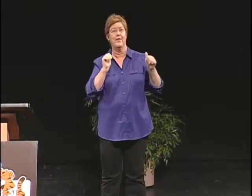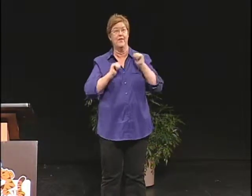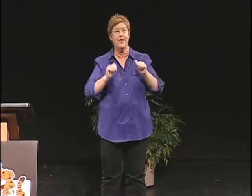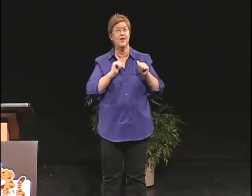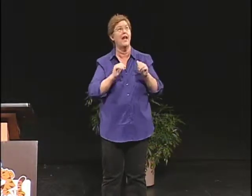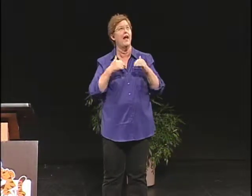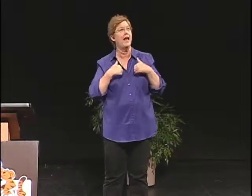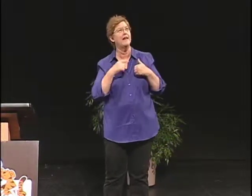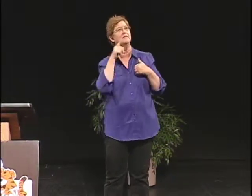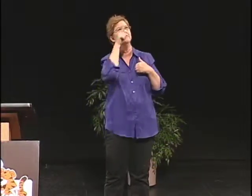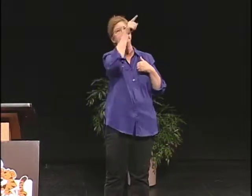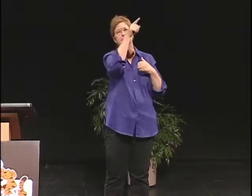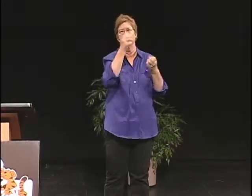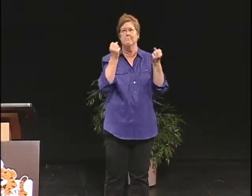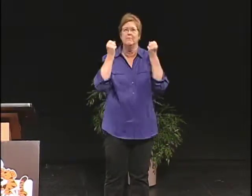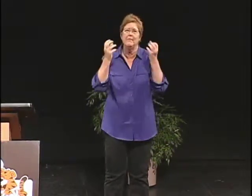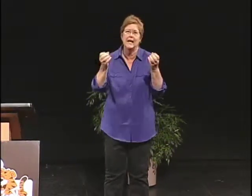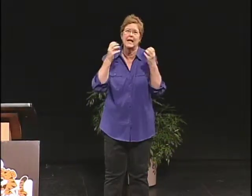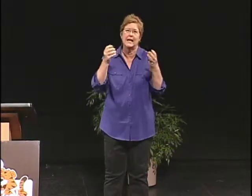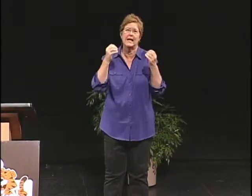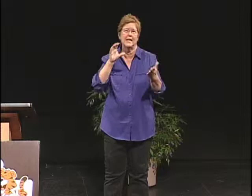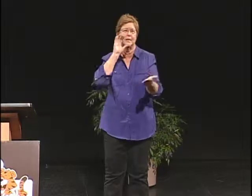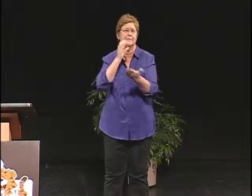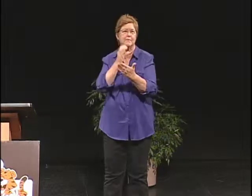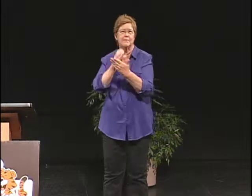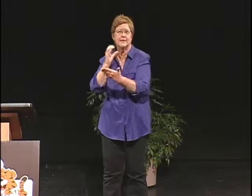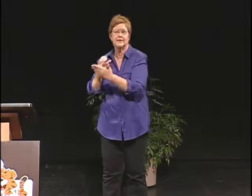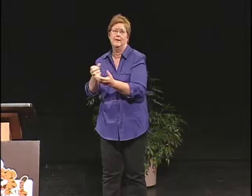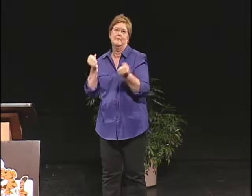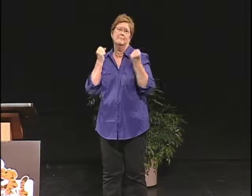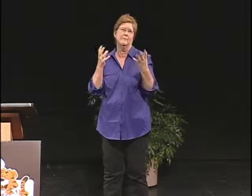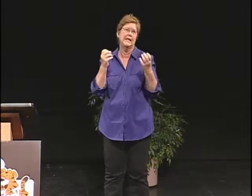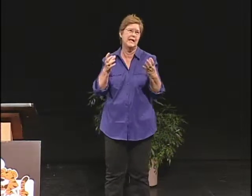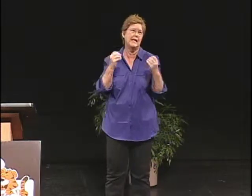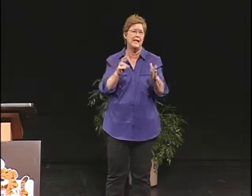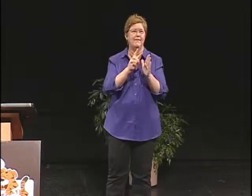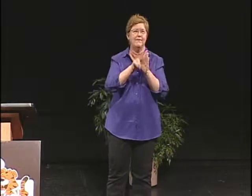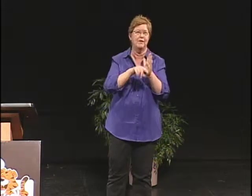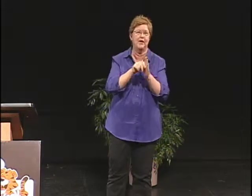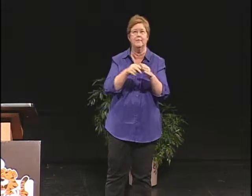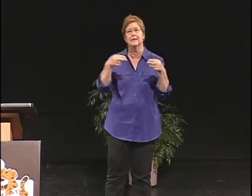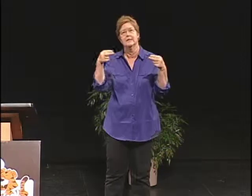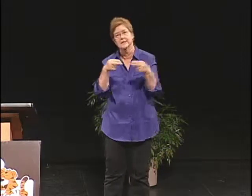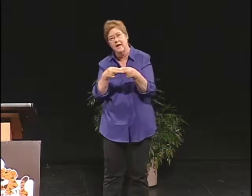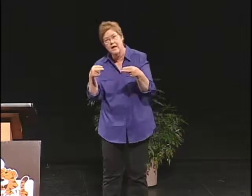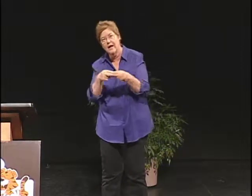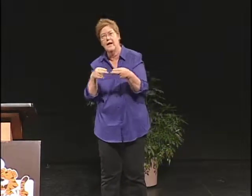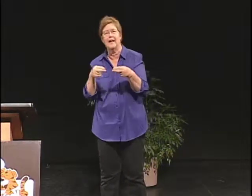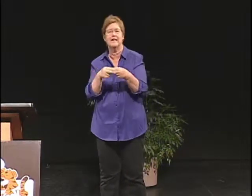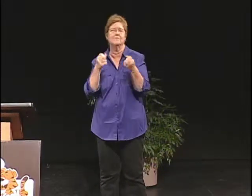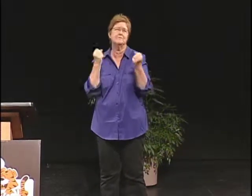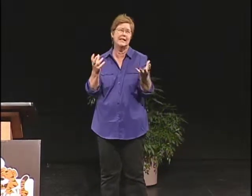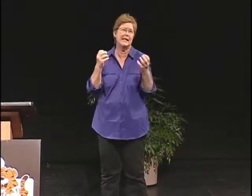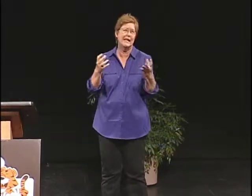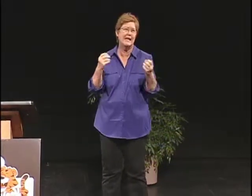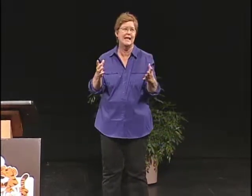And we have so many photographs that have captured different plays over the years, slides.